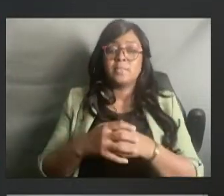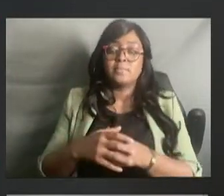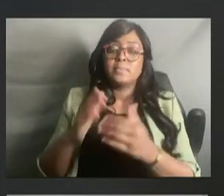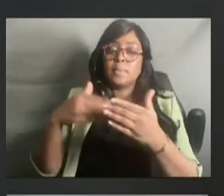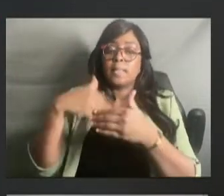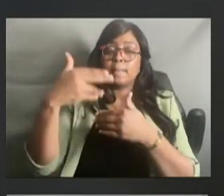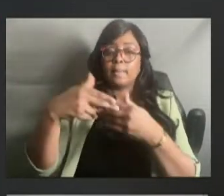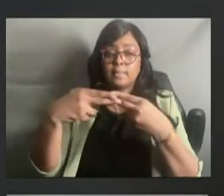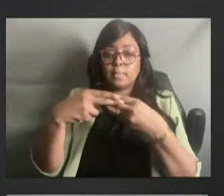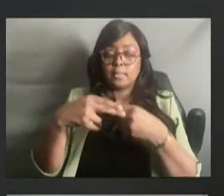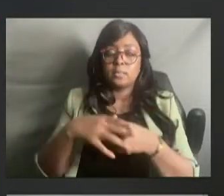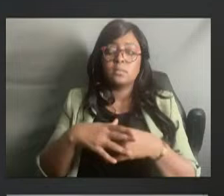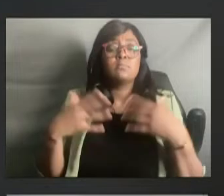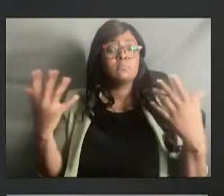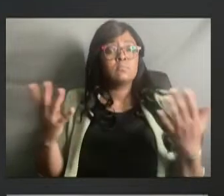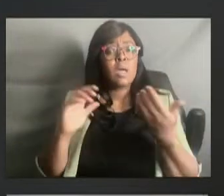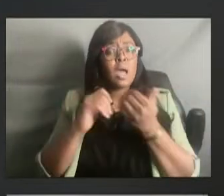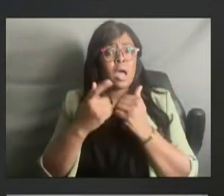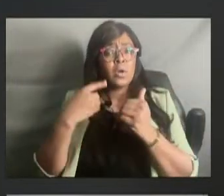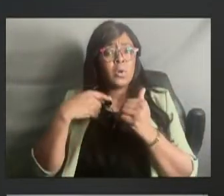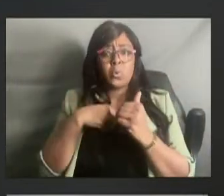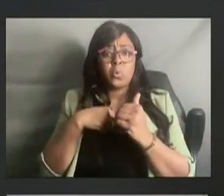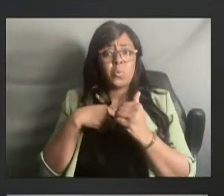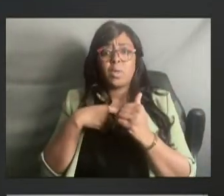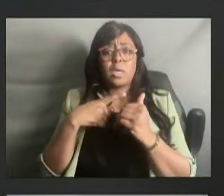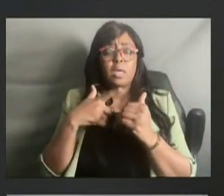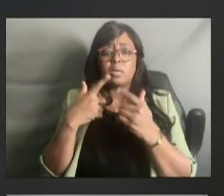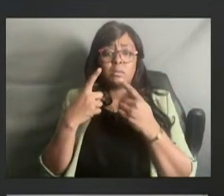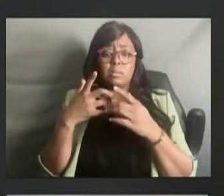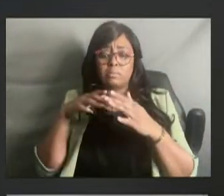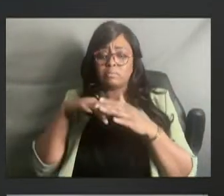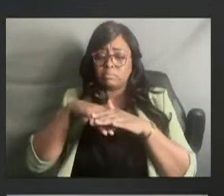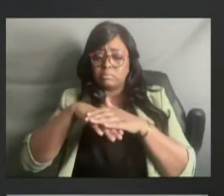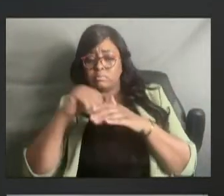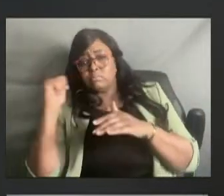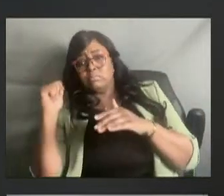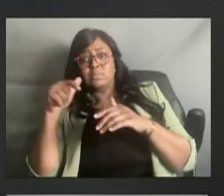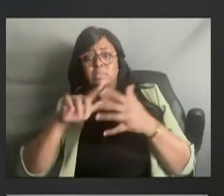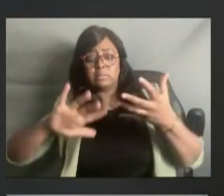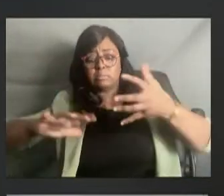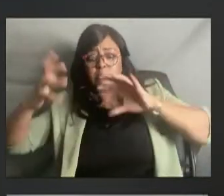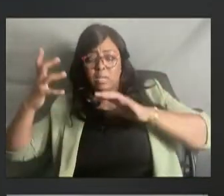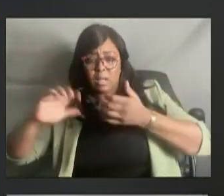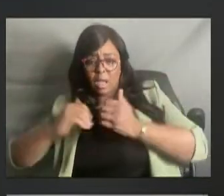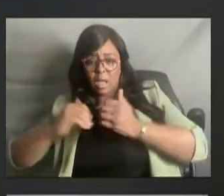impact from, from this performance. Next slide please.